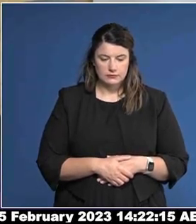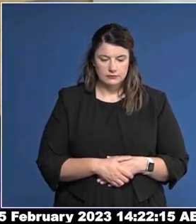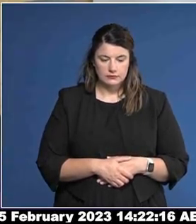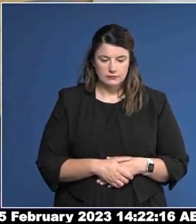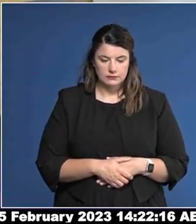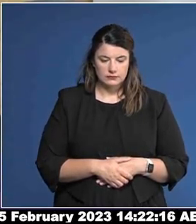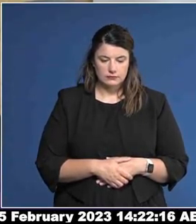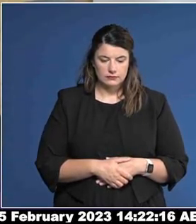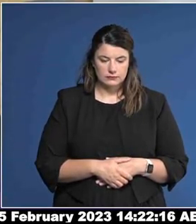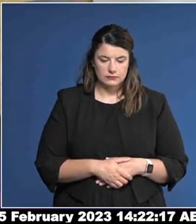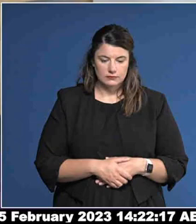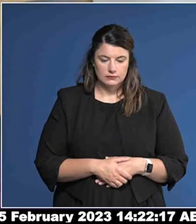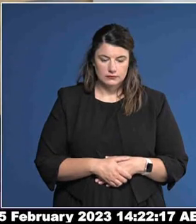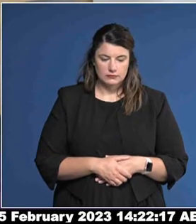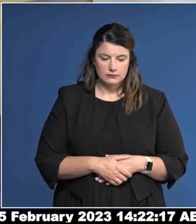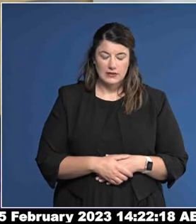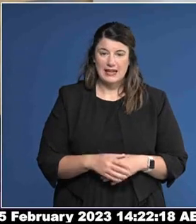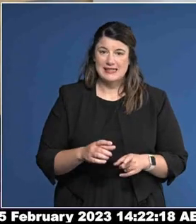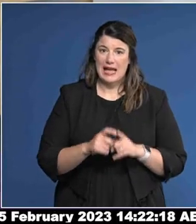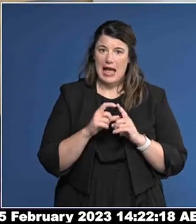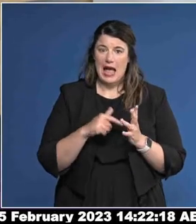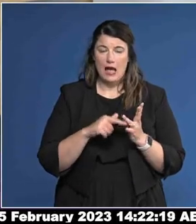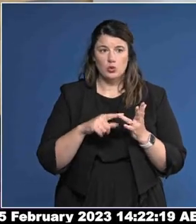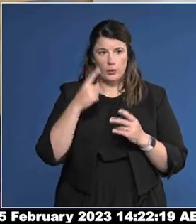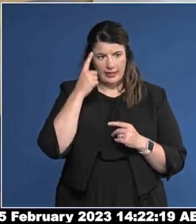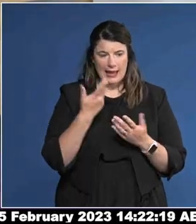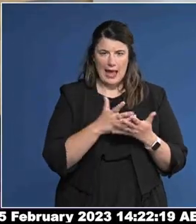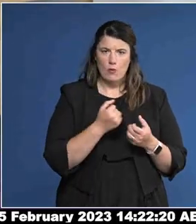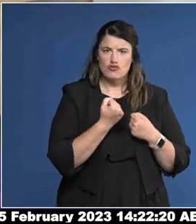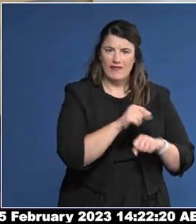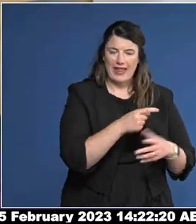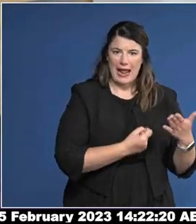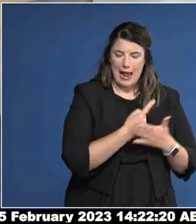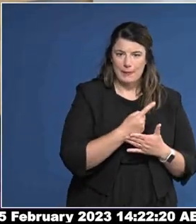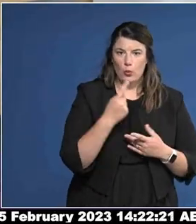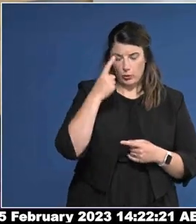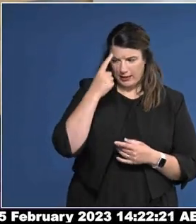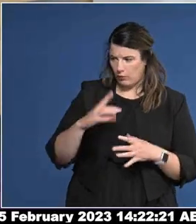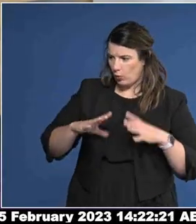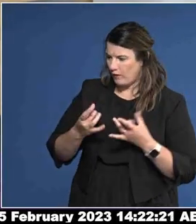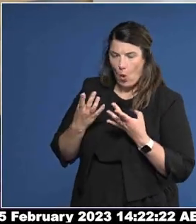starting premise is, "It doesn't happen here." So if the starting point is to assume